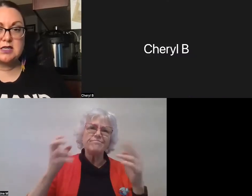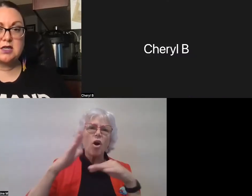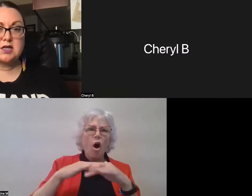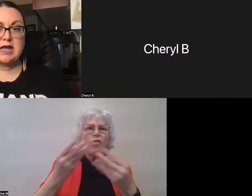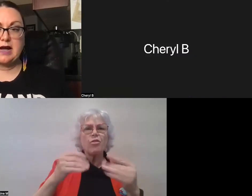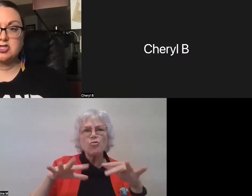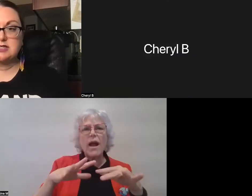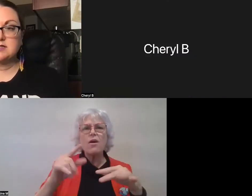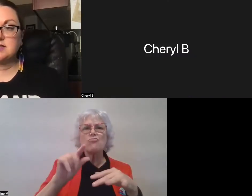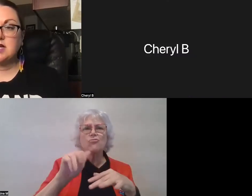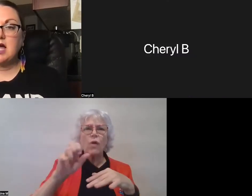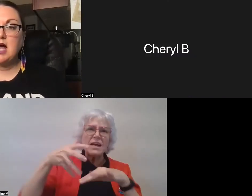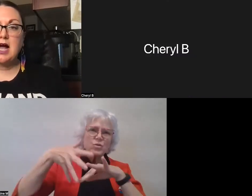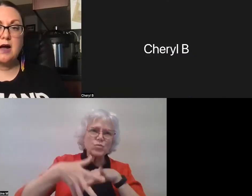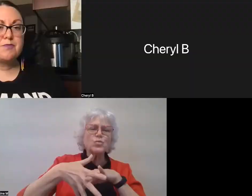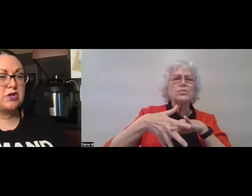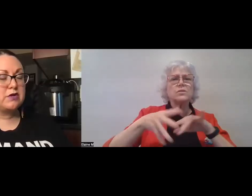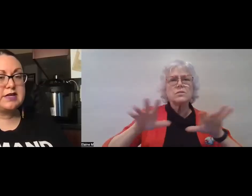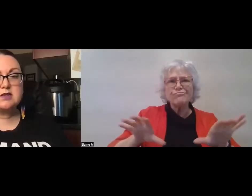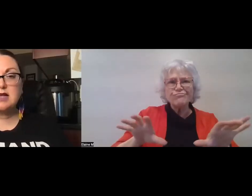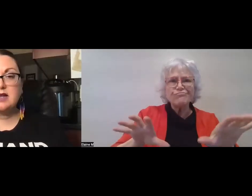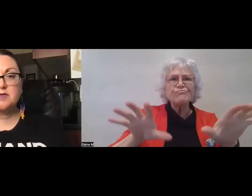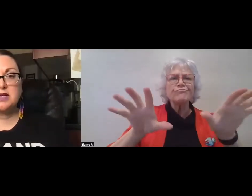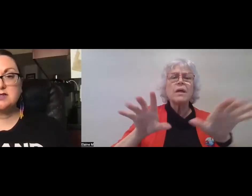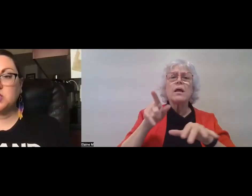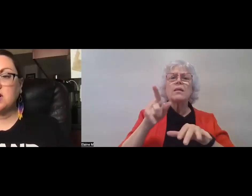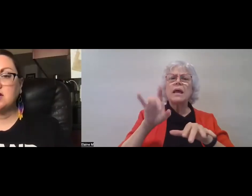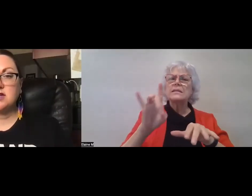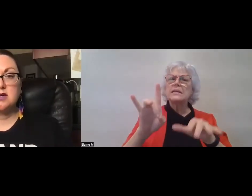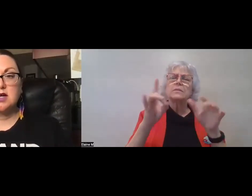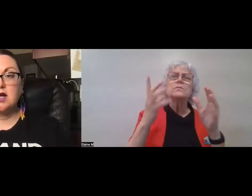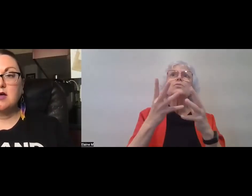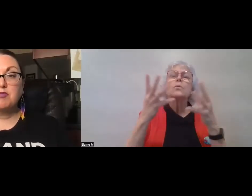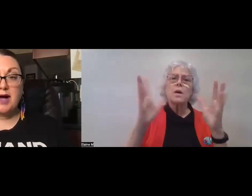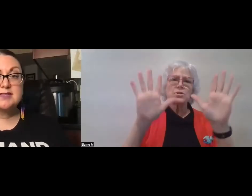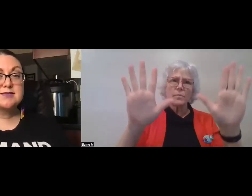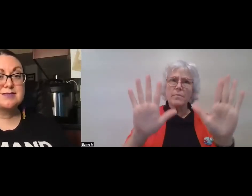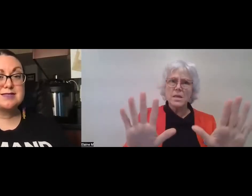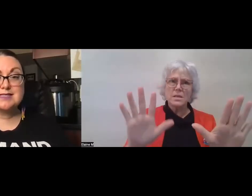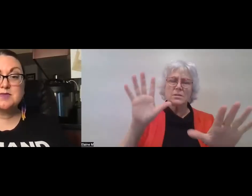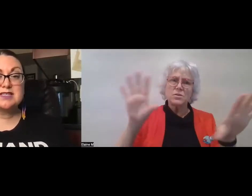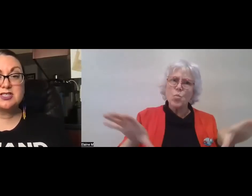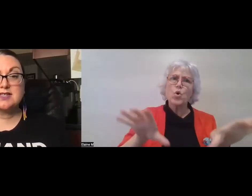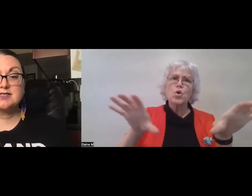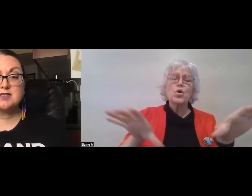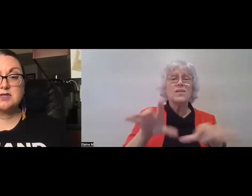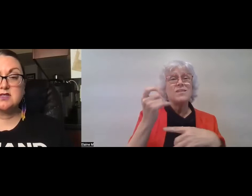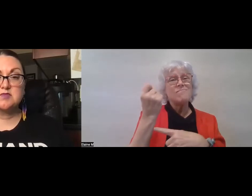and actions. They did a lot of amazing work but disability justice was